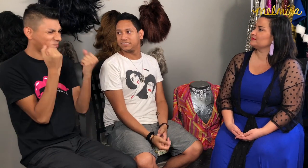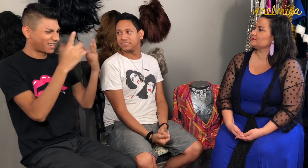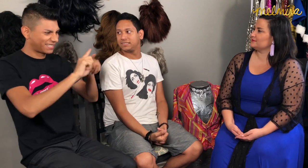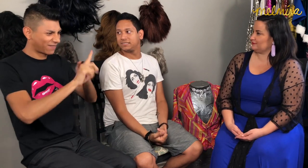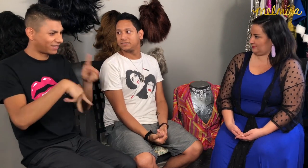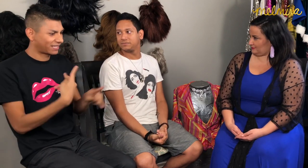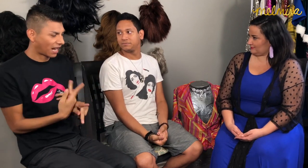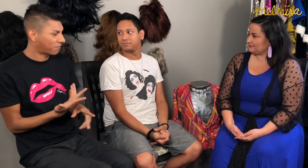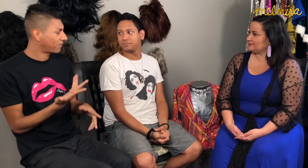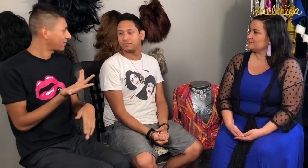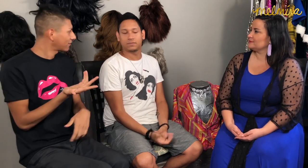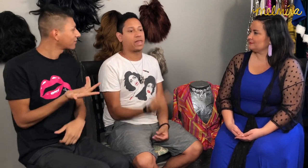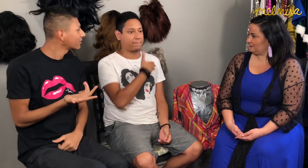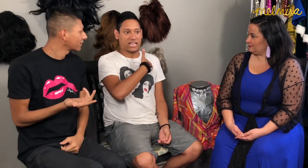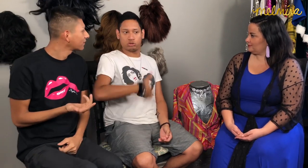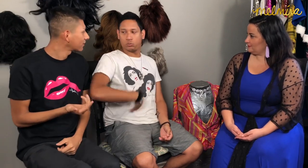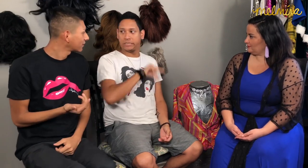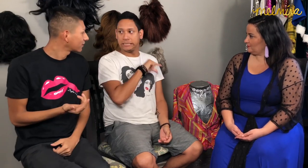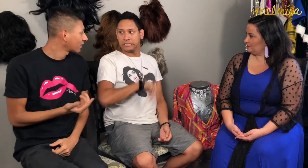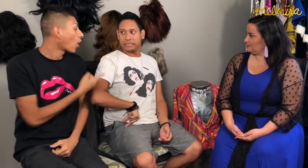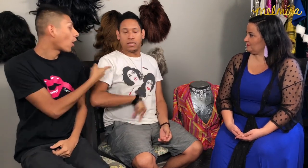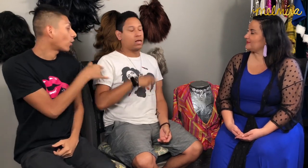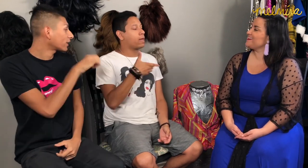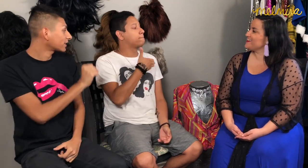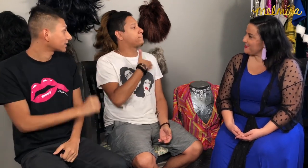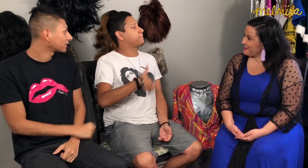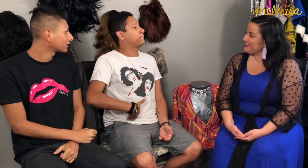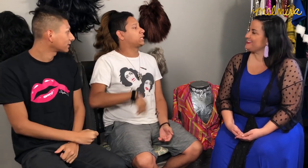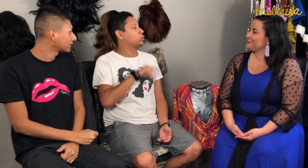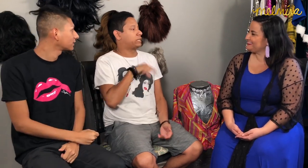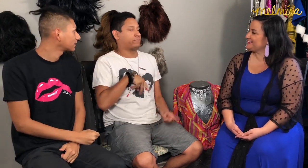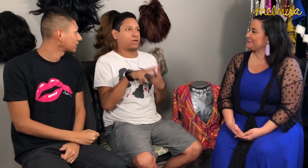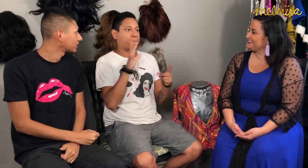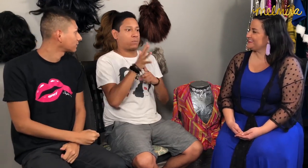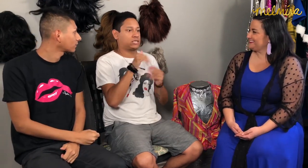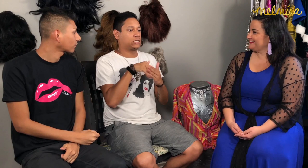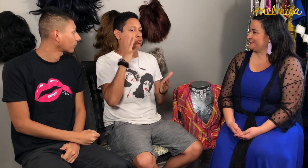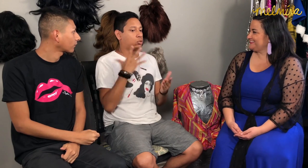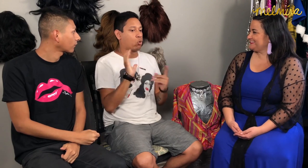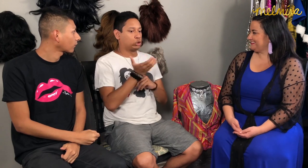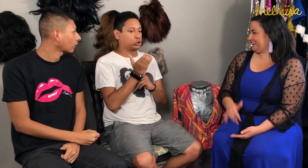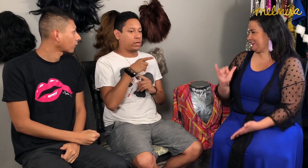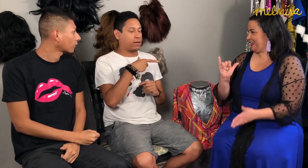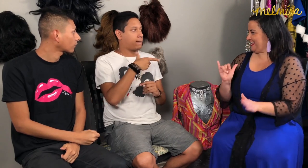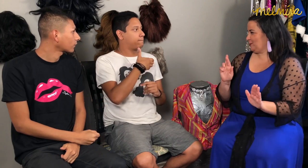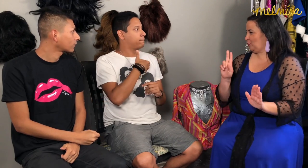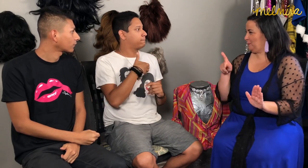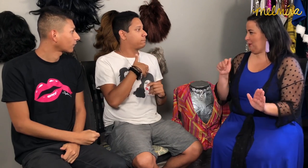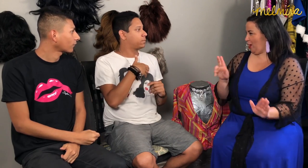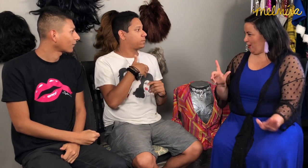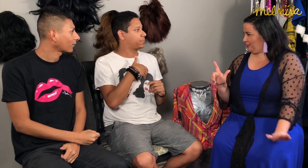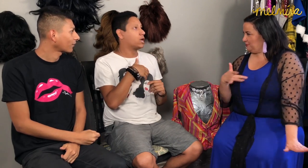Not really woman looking. There are so many different kinds. Pageant queens. Yes. Pageant queens are very popular.